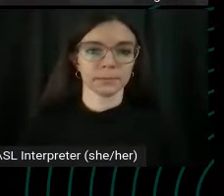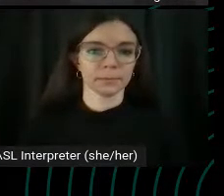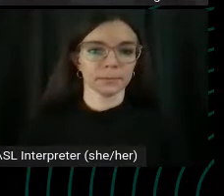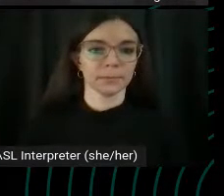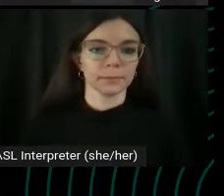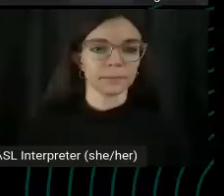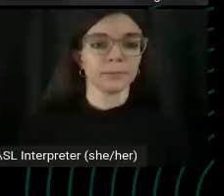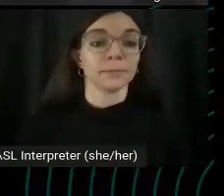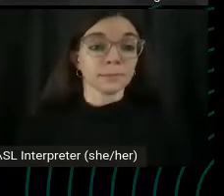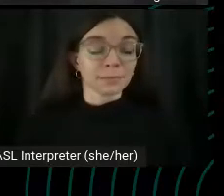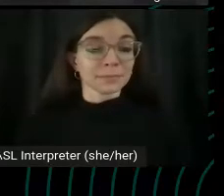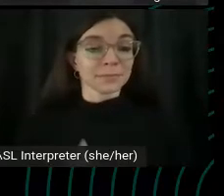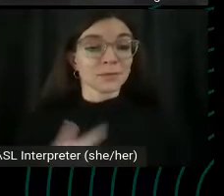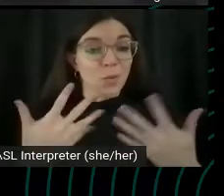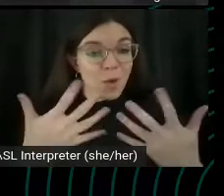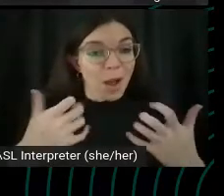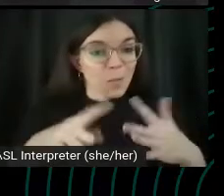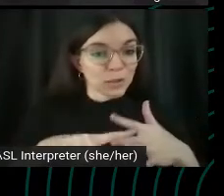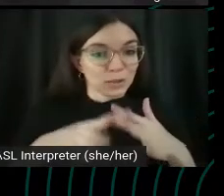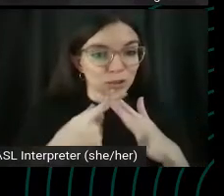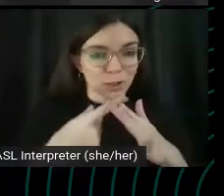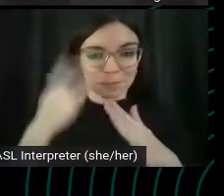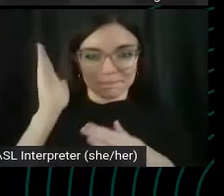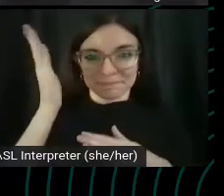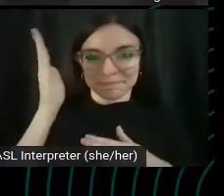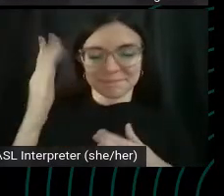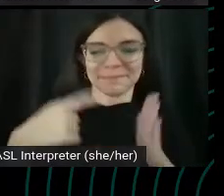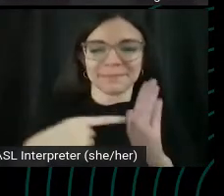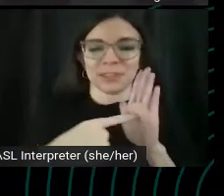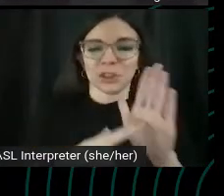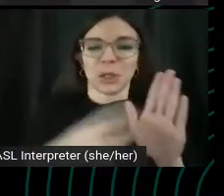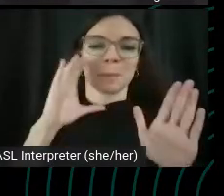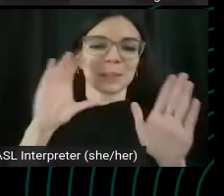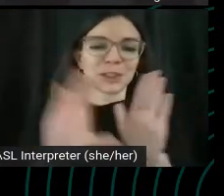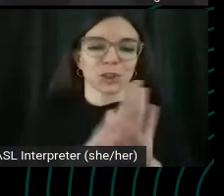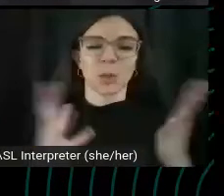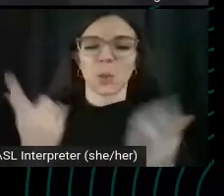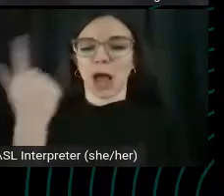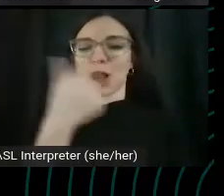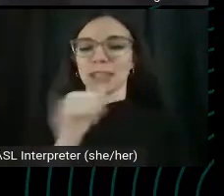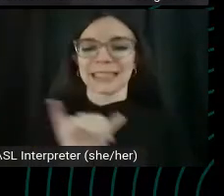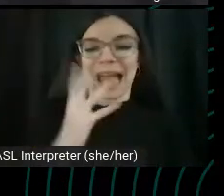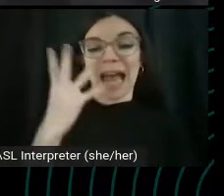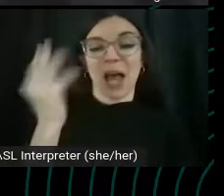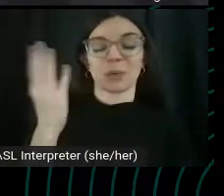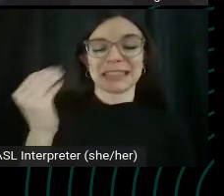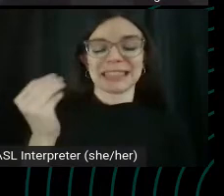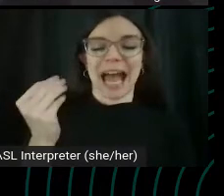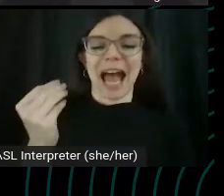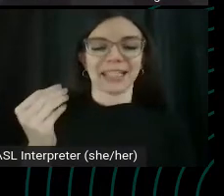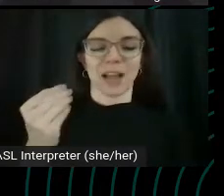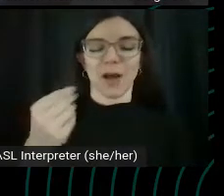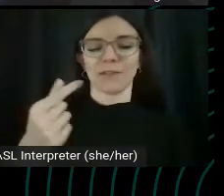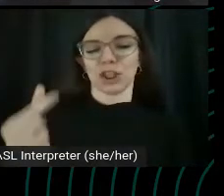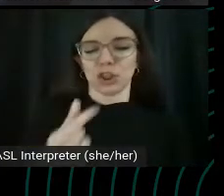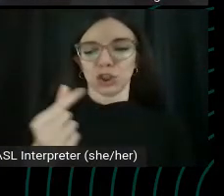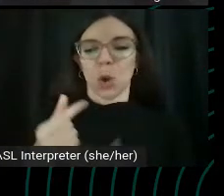So I wanted to start this presentation by showing you an image of what the outside of George Street Playhouse looked like when I first started working there in 2018.